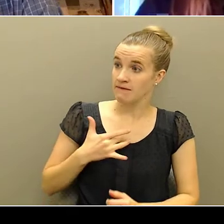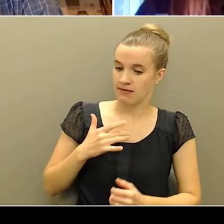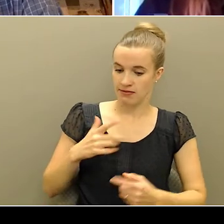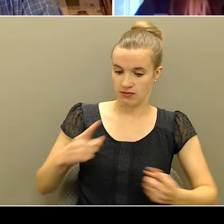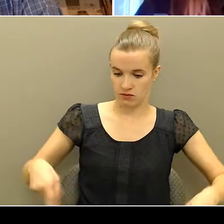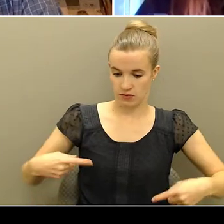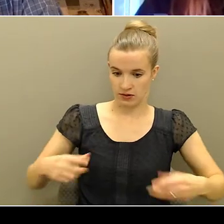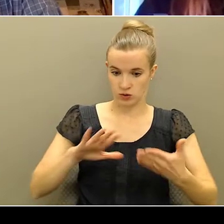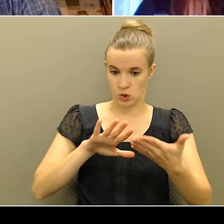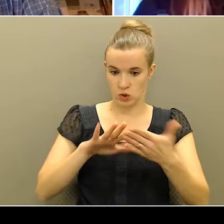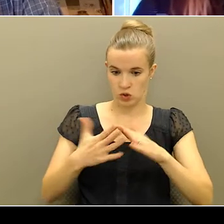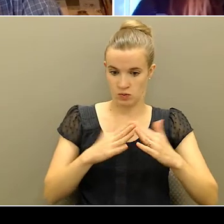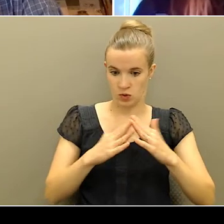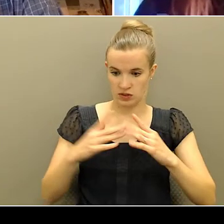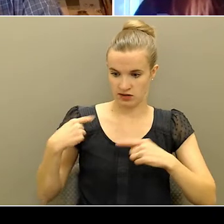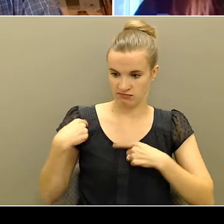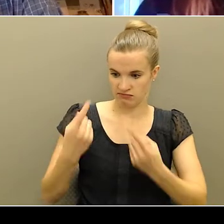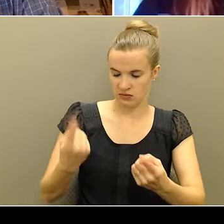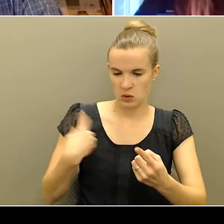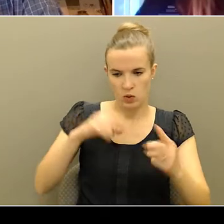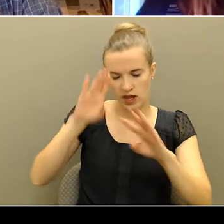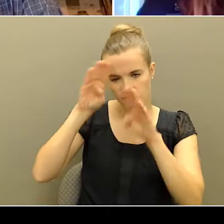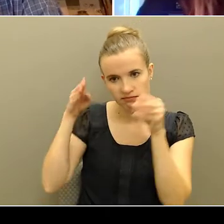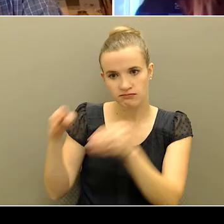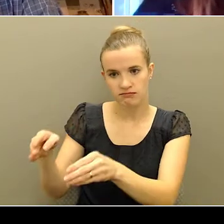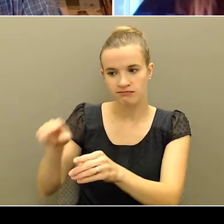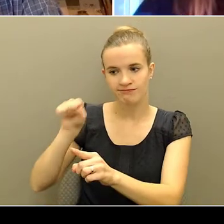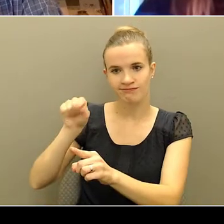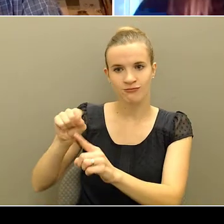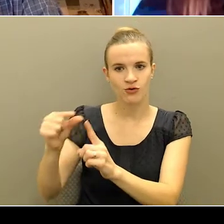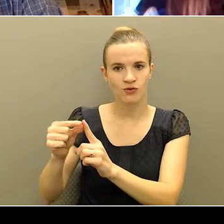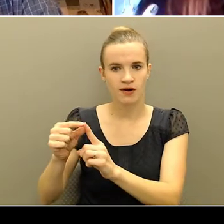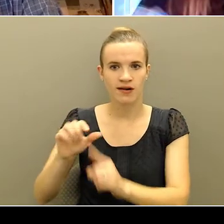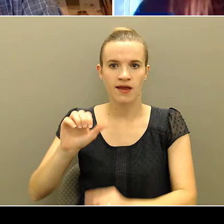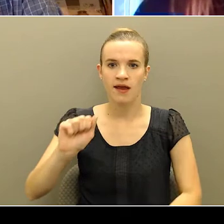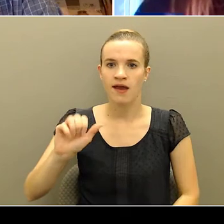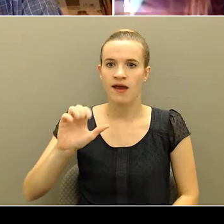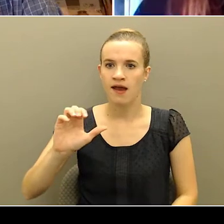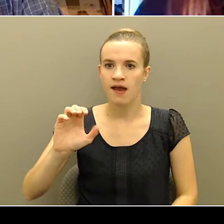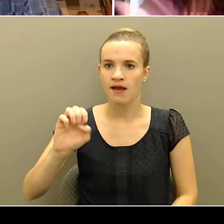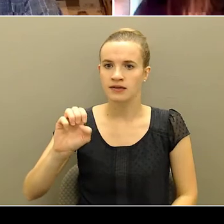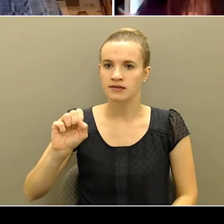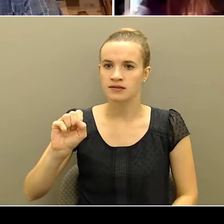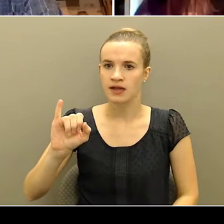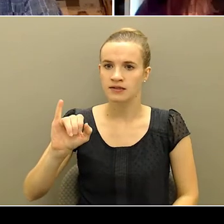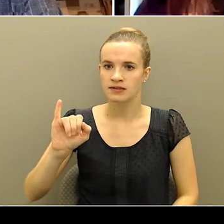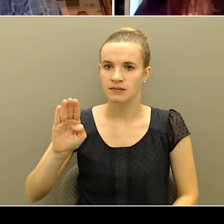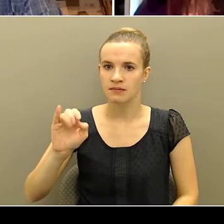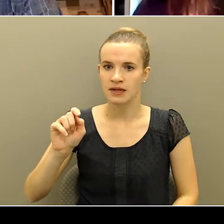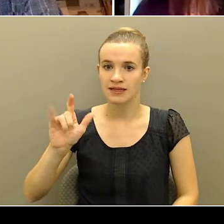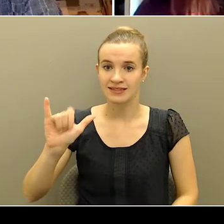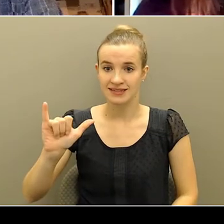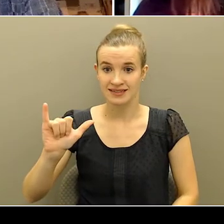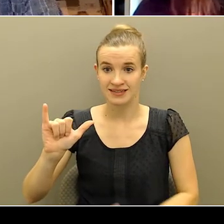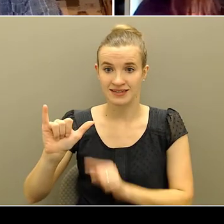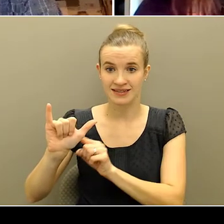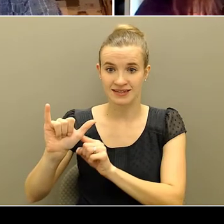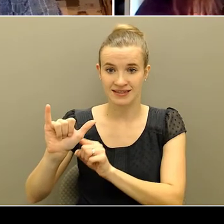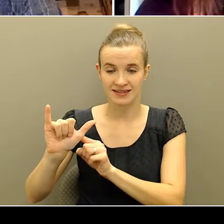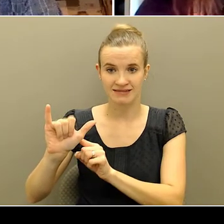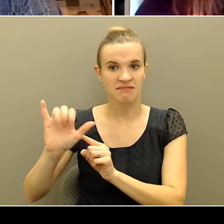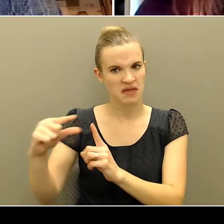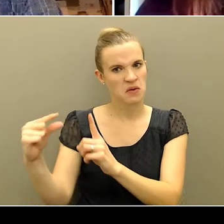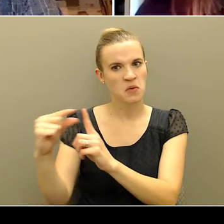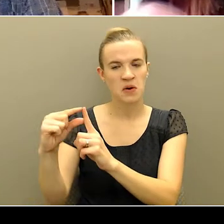been used. I still feel it projects the most clear vision of um, kind of what